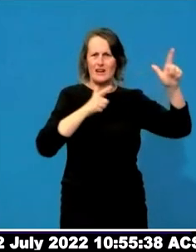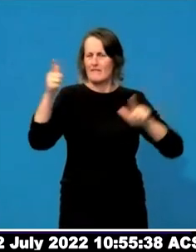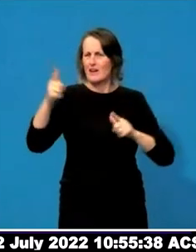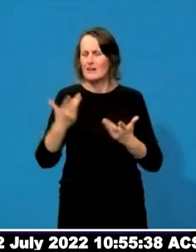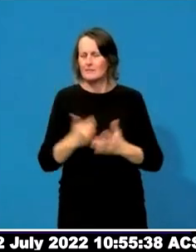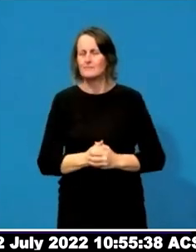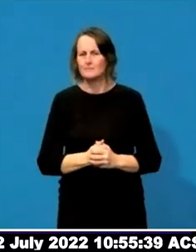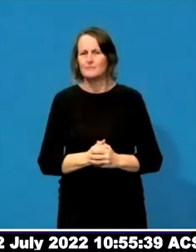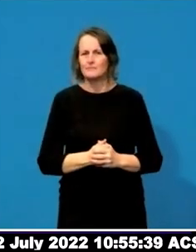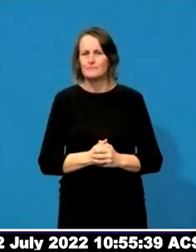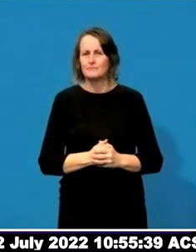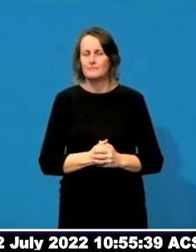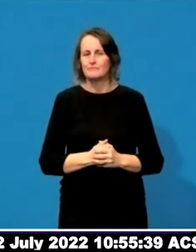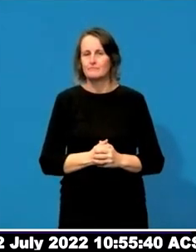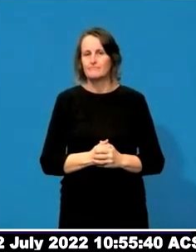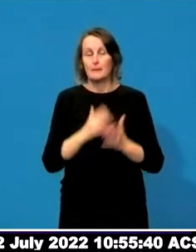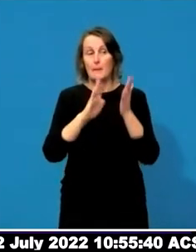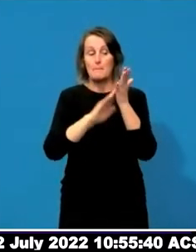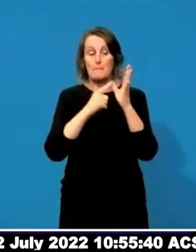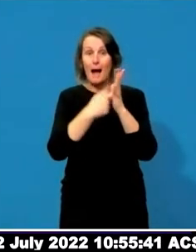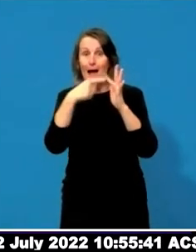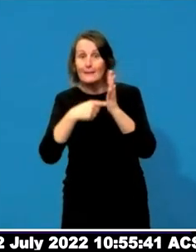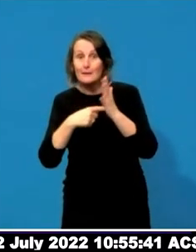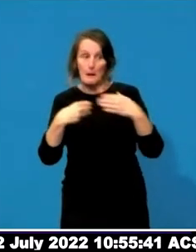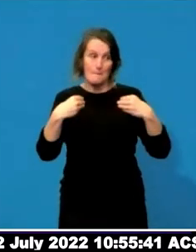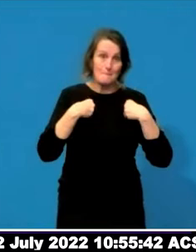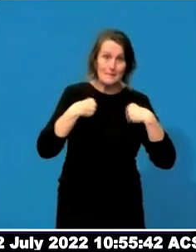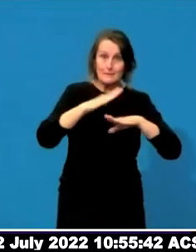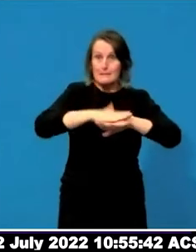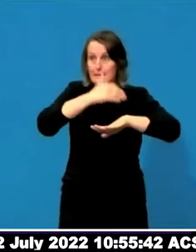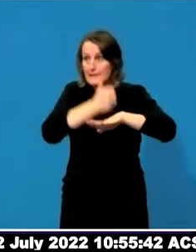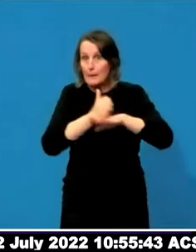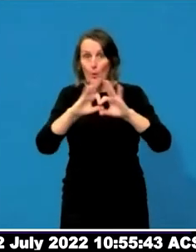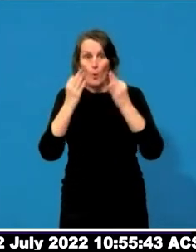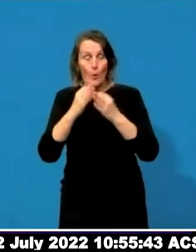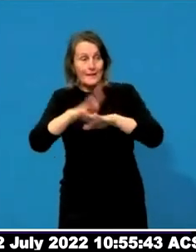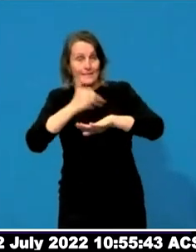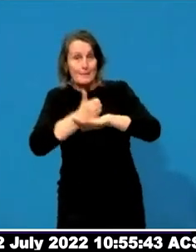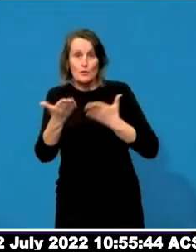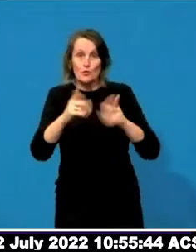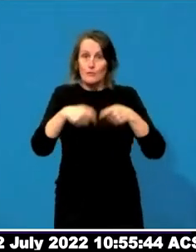there's market failure. And thin markets is a term that's probably a step